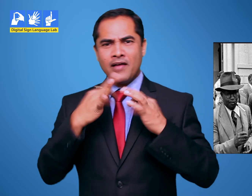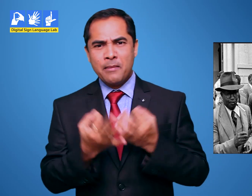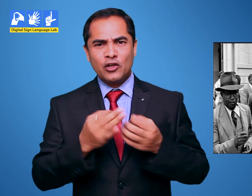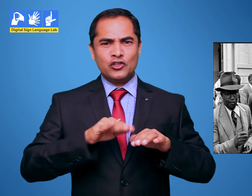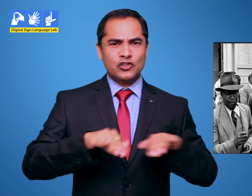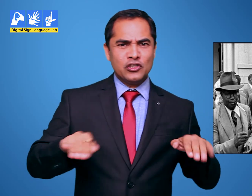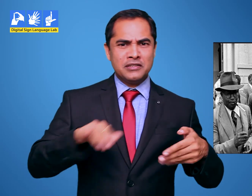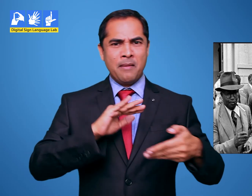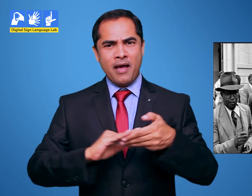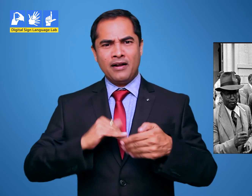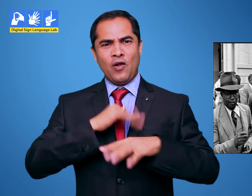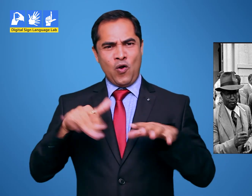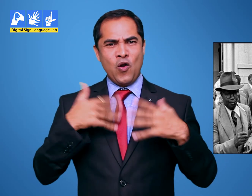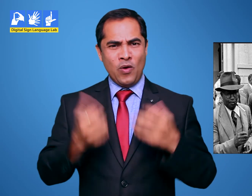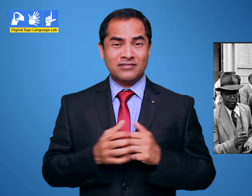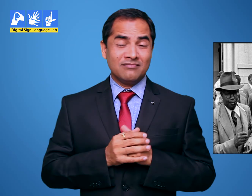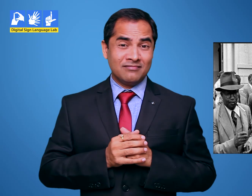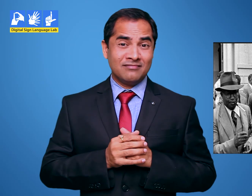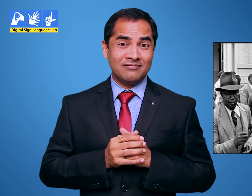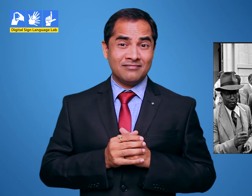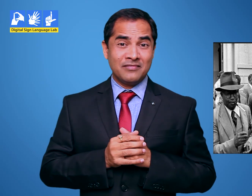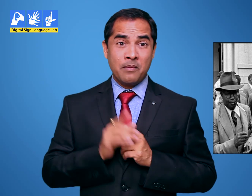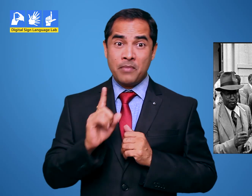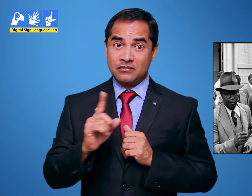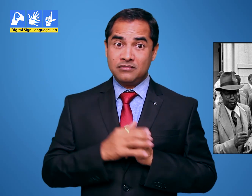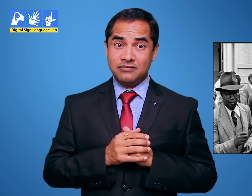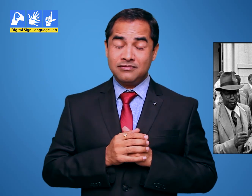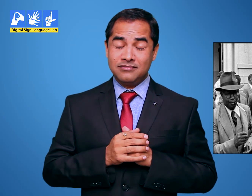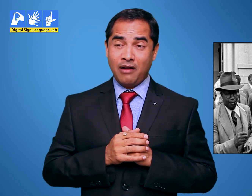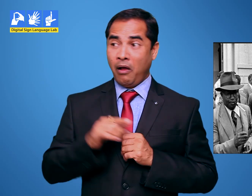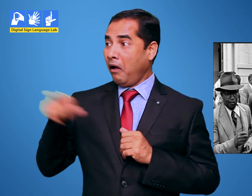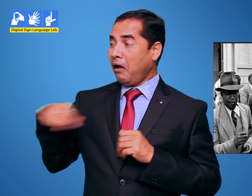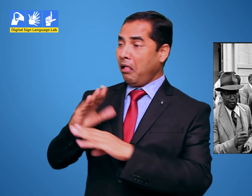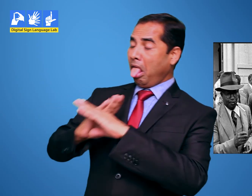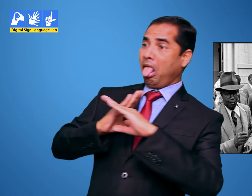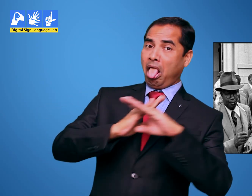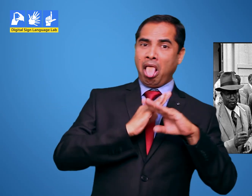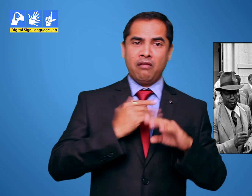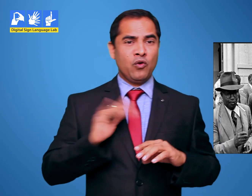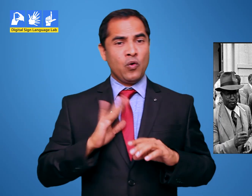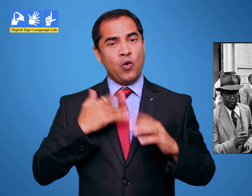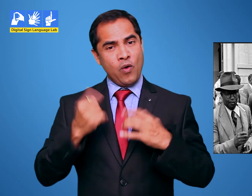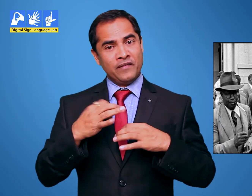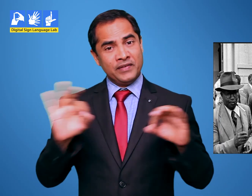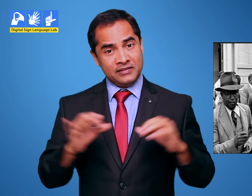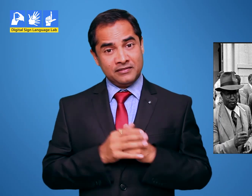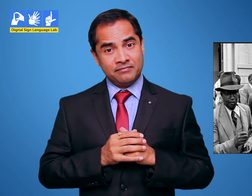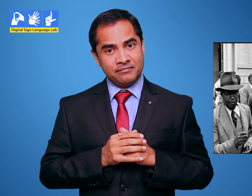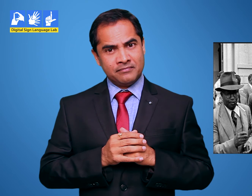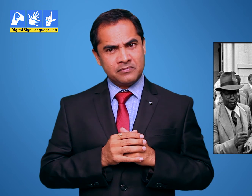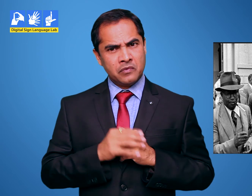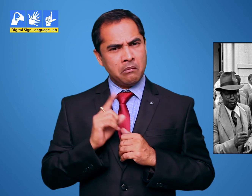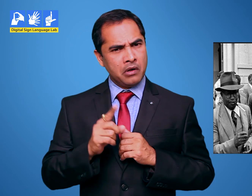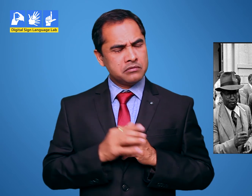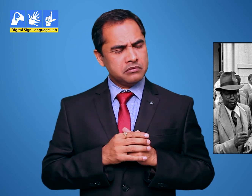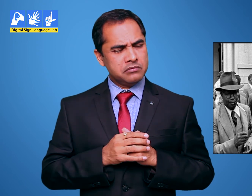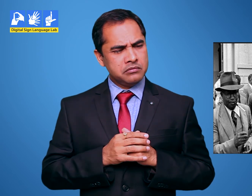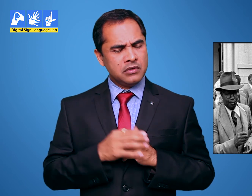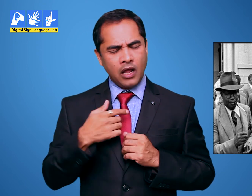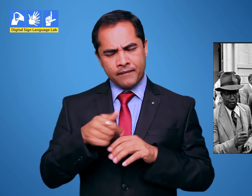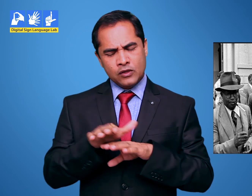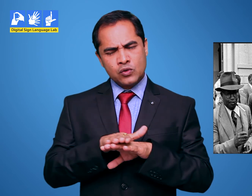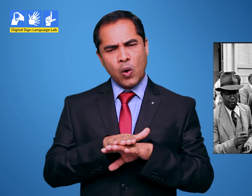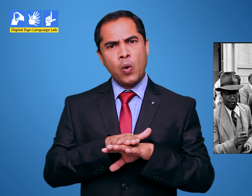having a family, the freedom of not being obstructed in a lawful life. But then